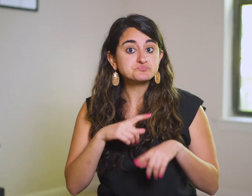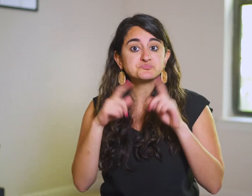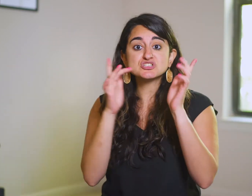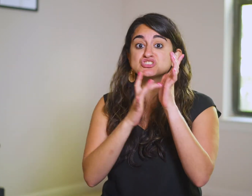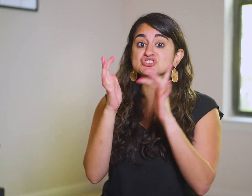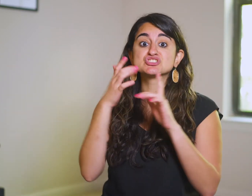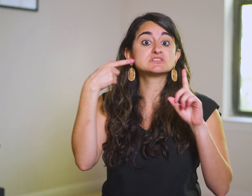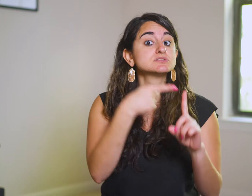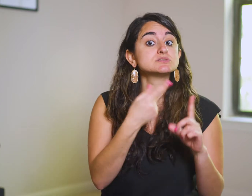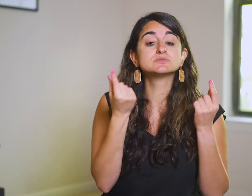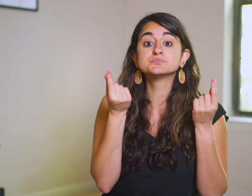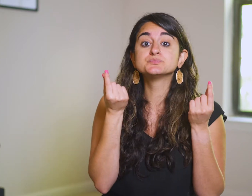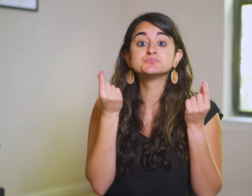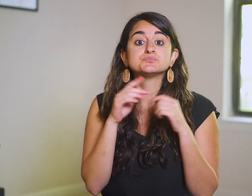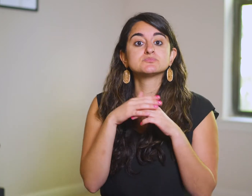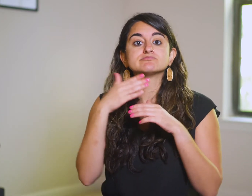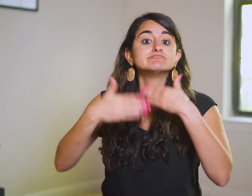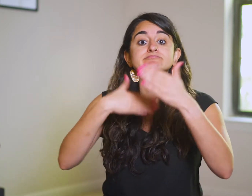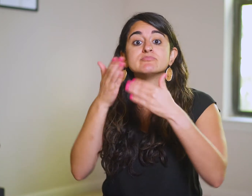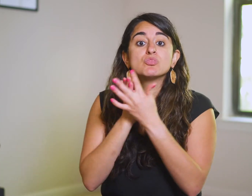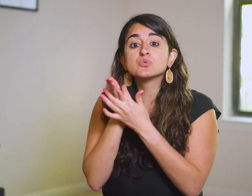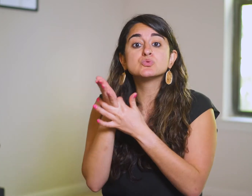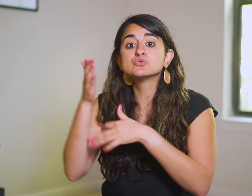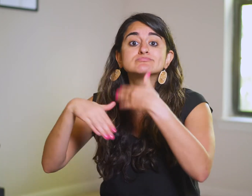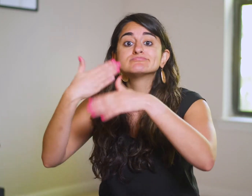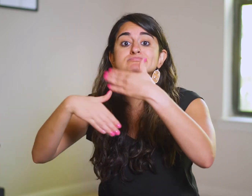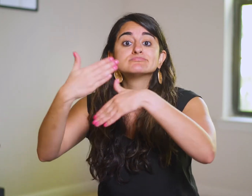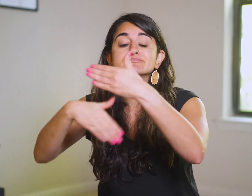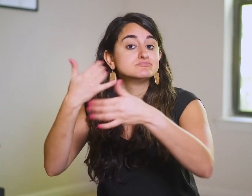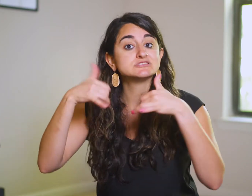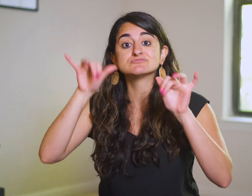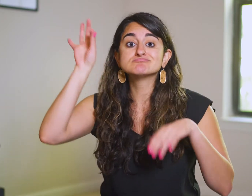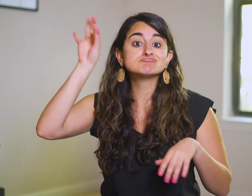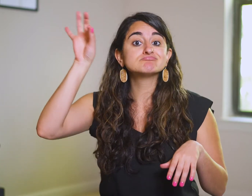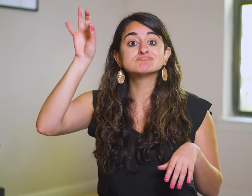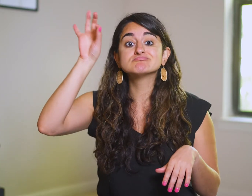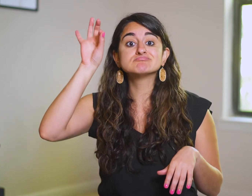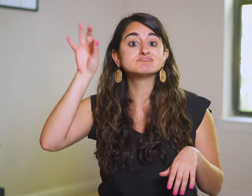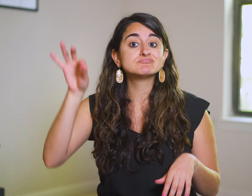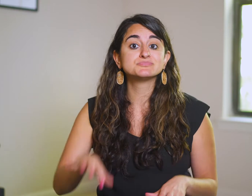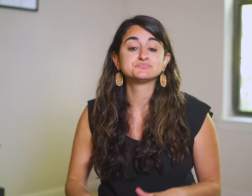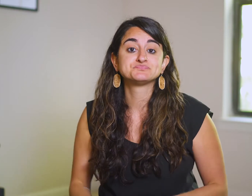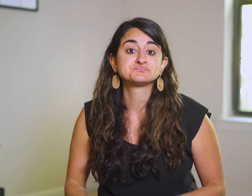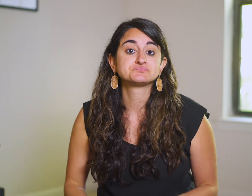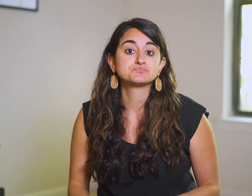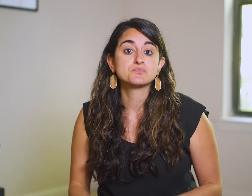but He passes through their midst